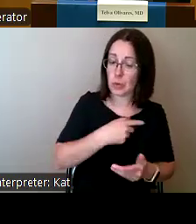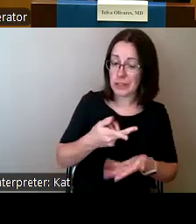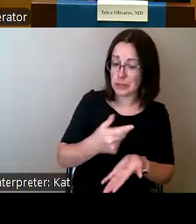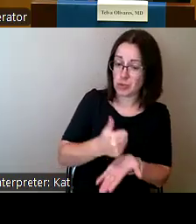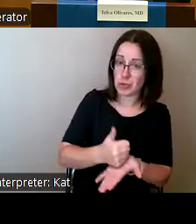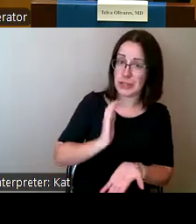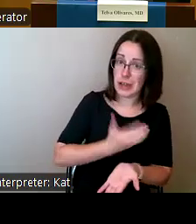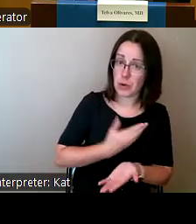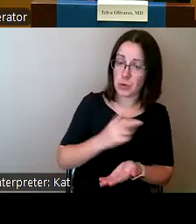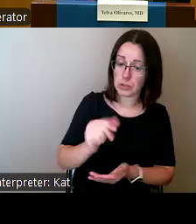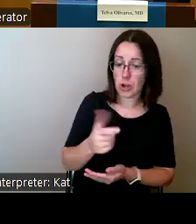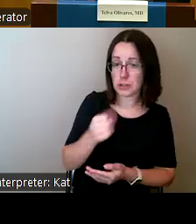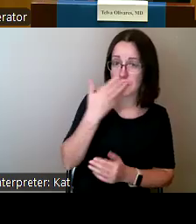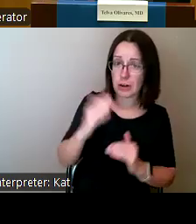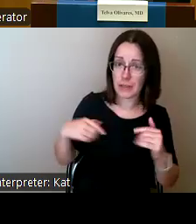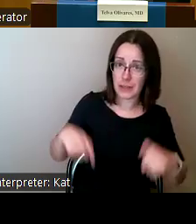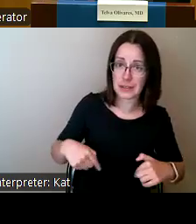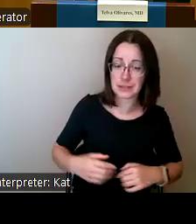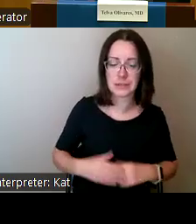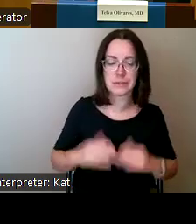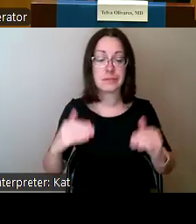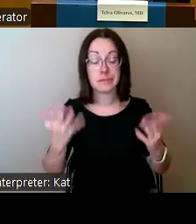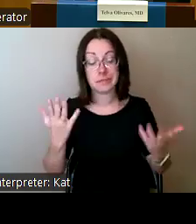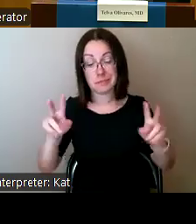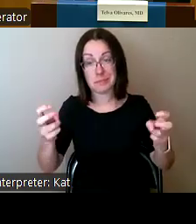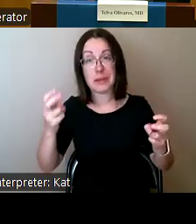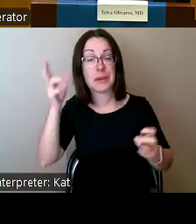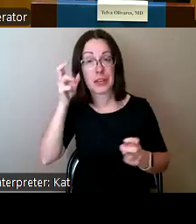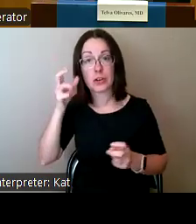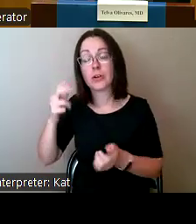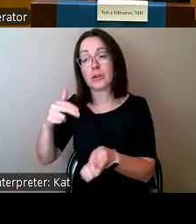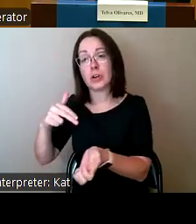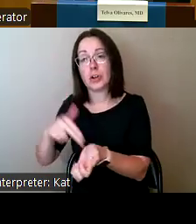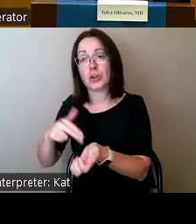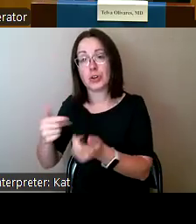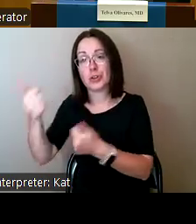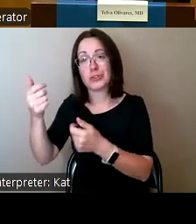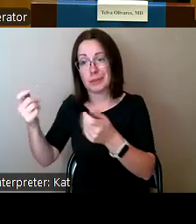you may hear this is what our nurse manager on the pound of care unit said a neighbor asked her when